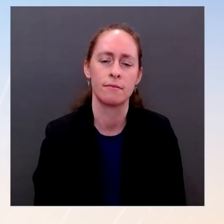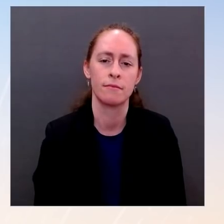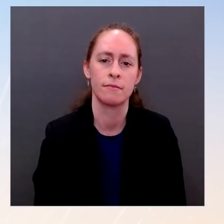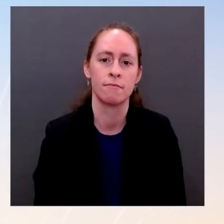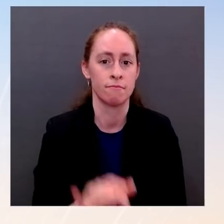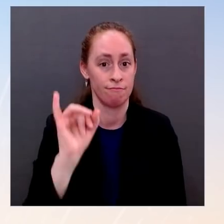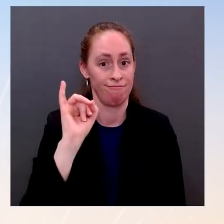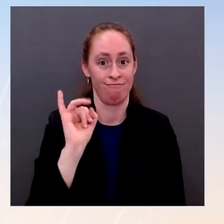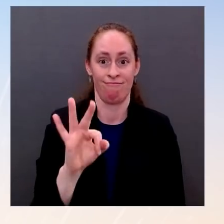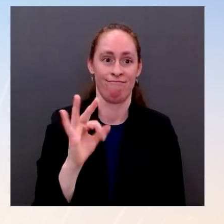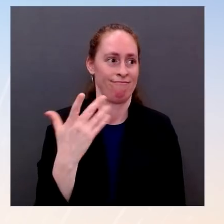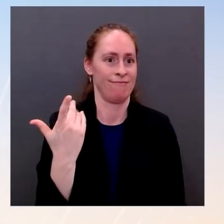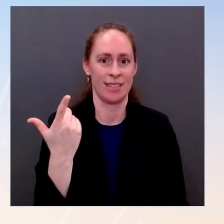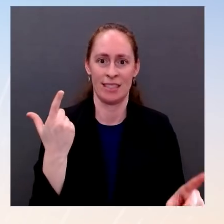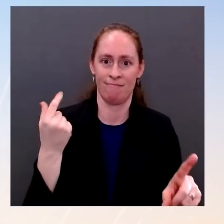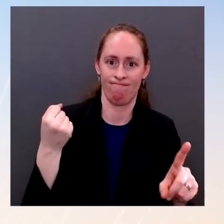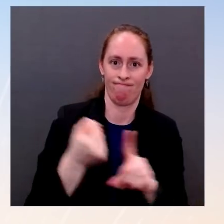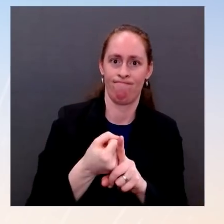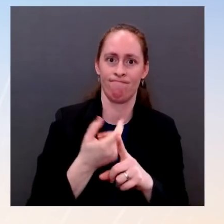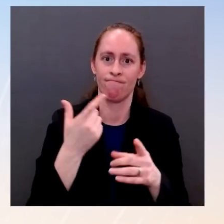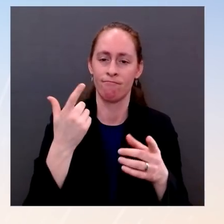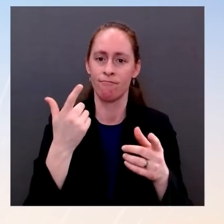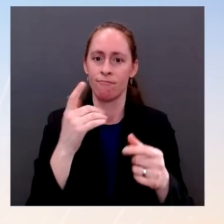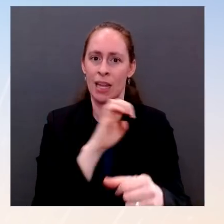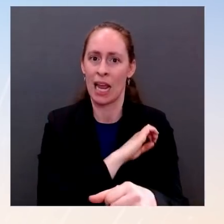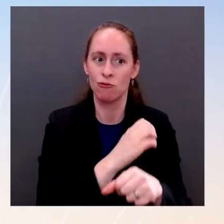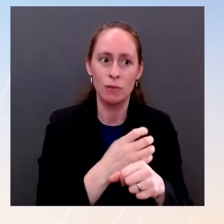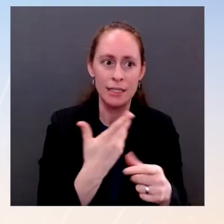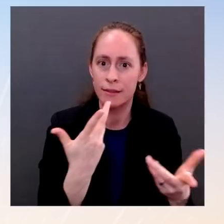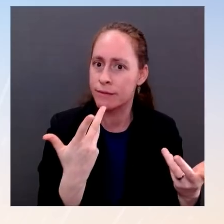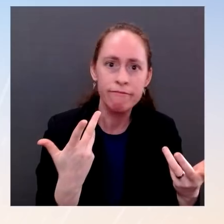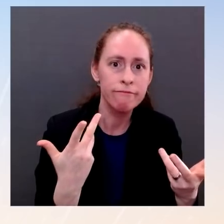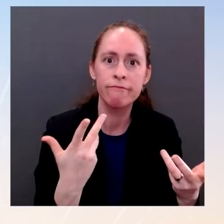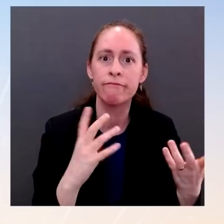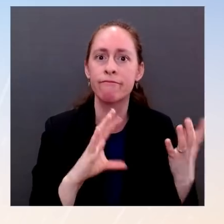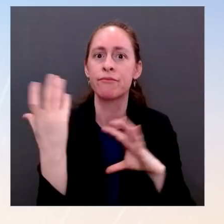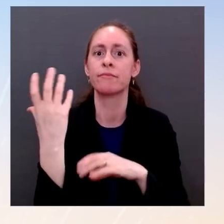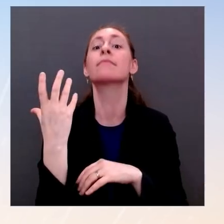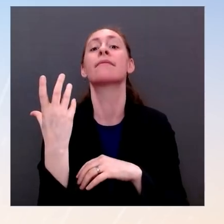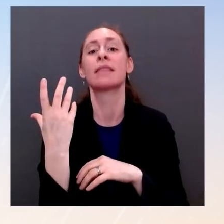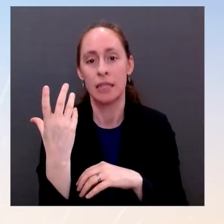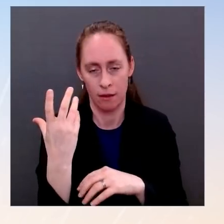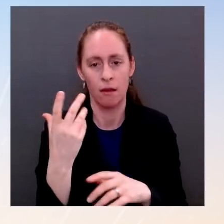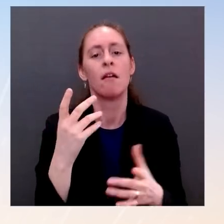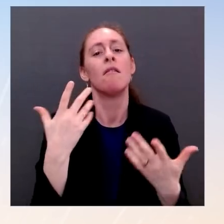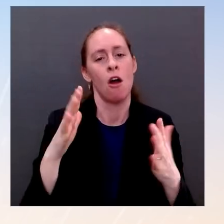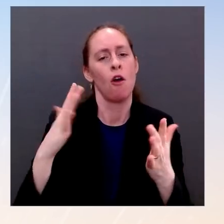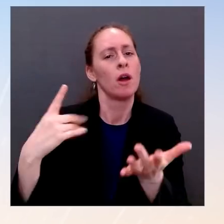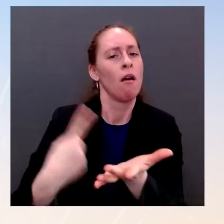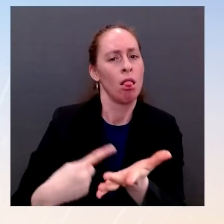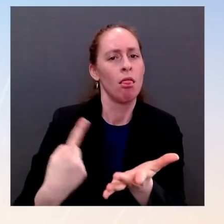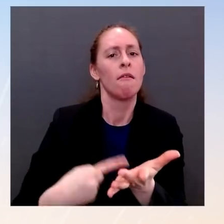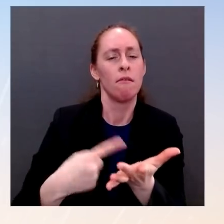There are lots of ways to achieve that, and that was certainly part of the discussion. But I don't have any more details beyond what was in the readout.